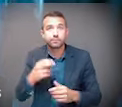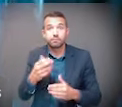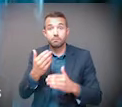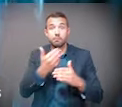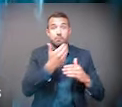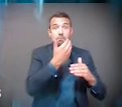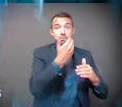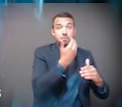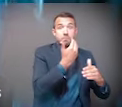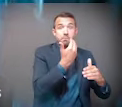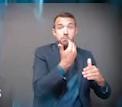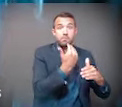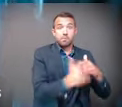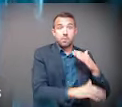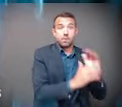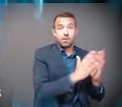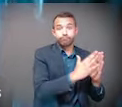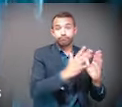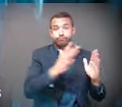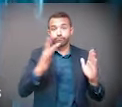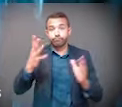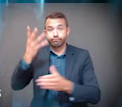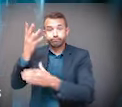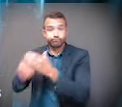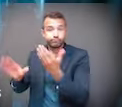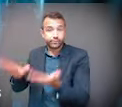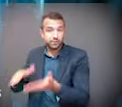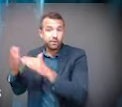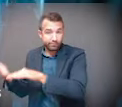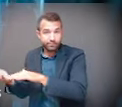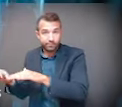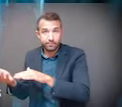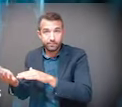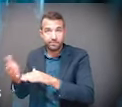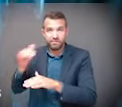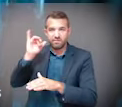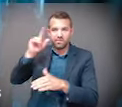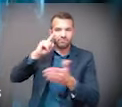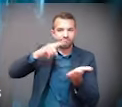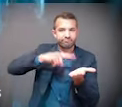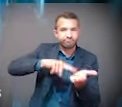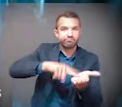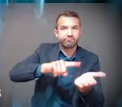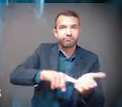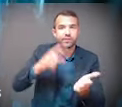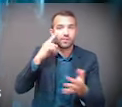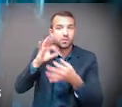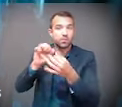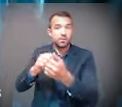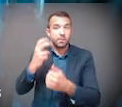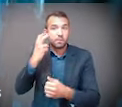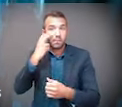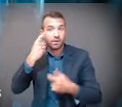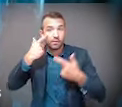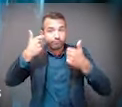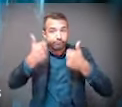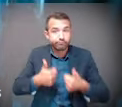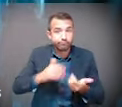to earth research and training initiative developed by and for the blind and low-vision community, offering resources in the areas